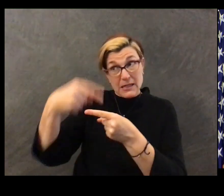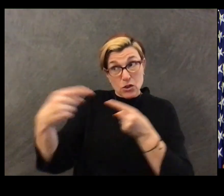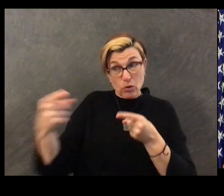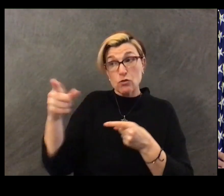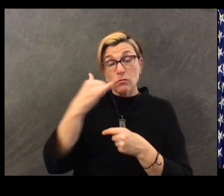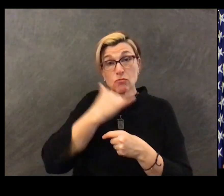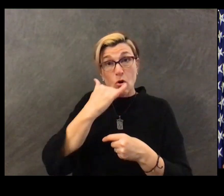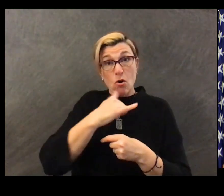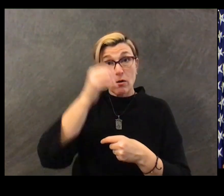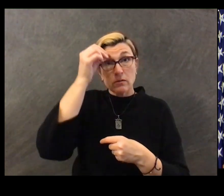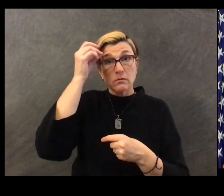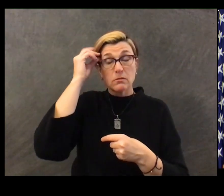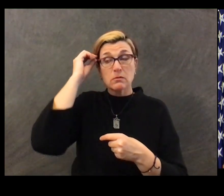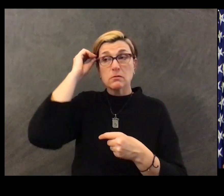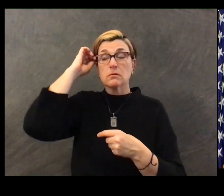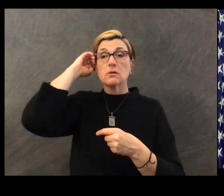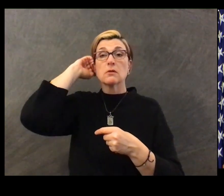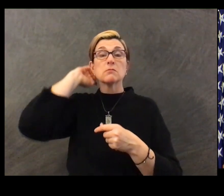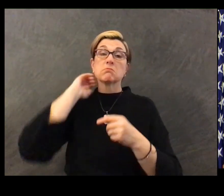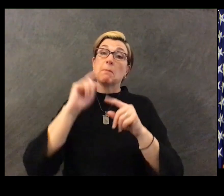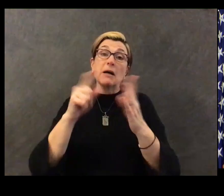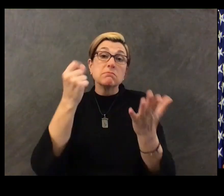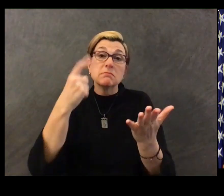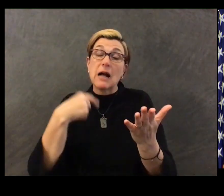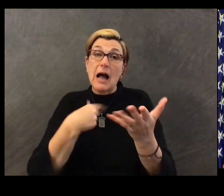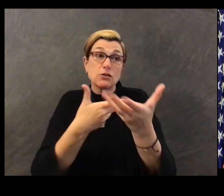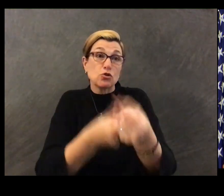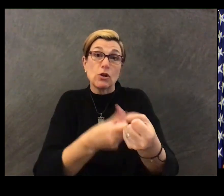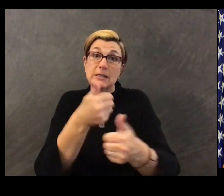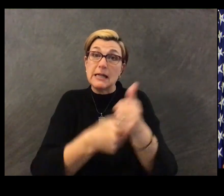but I want to let the governor's do now if I see something totally egregious